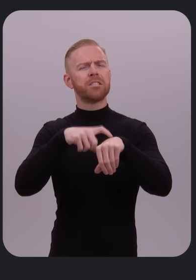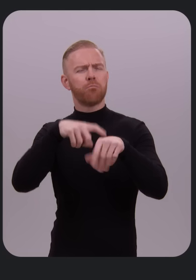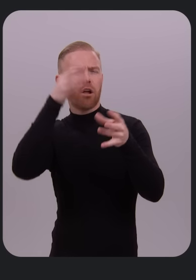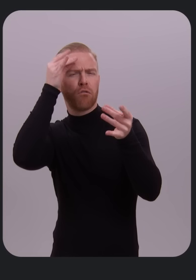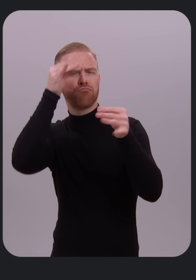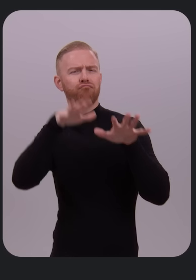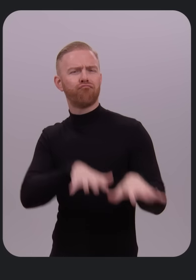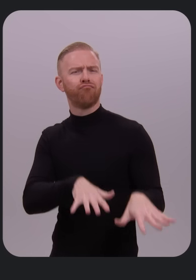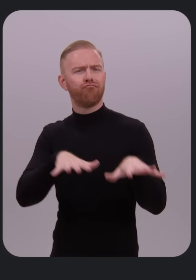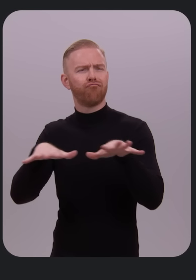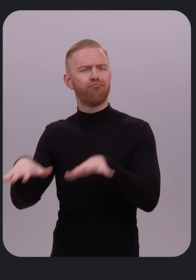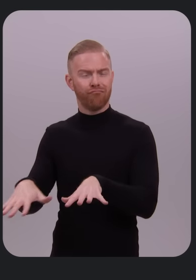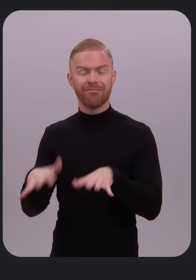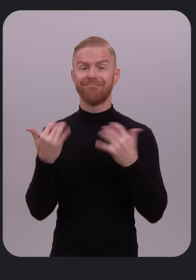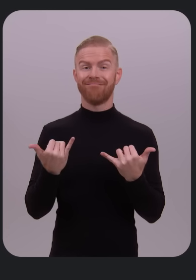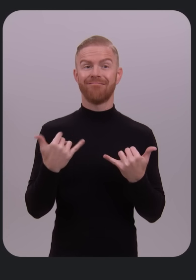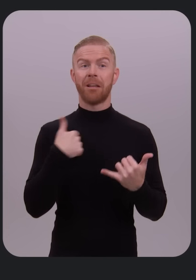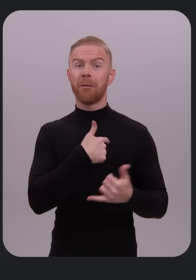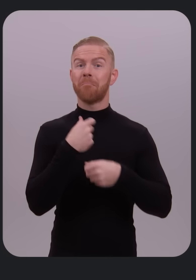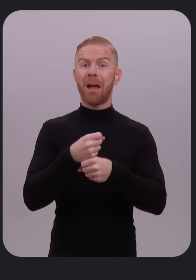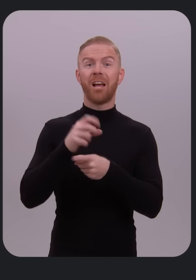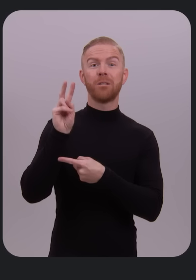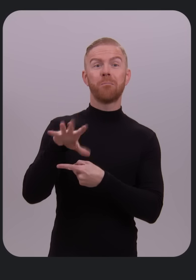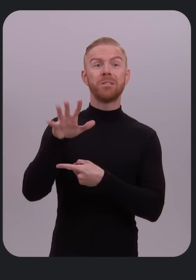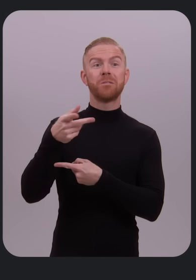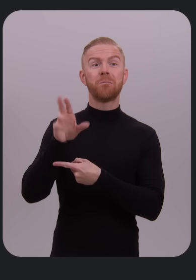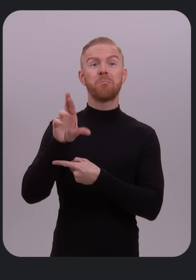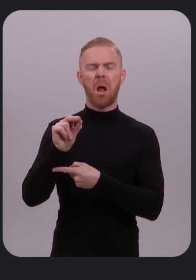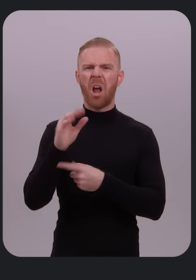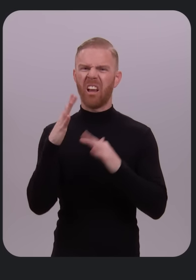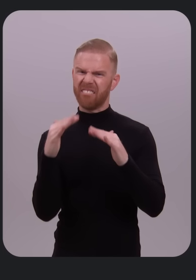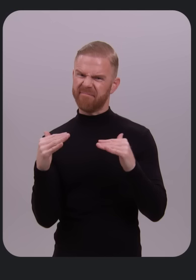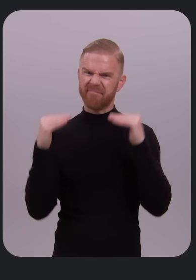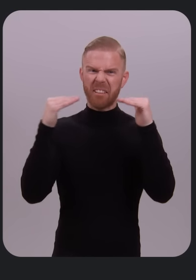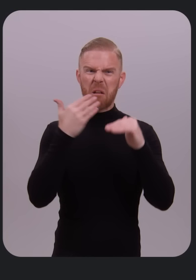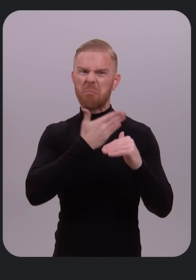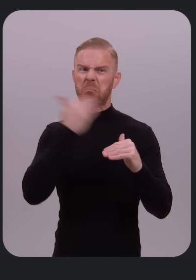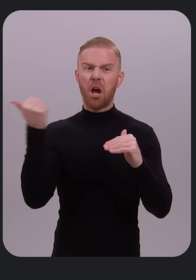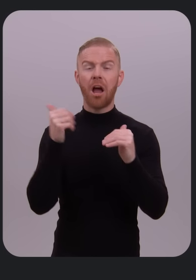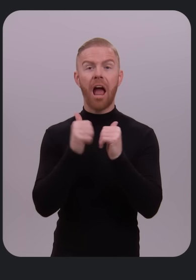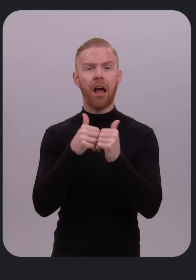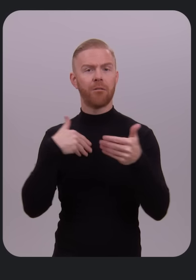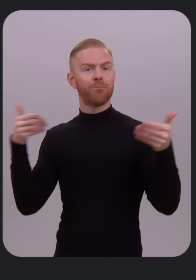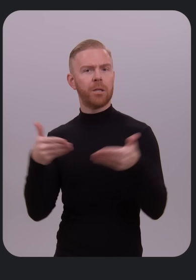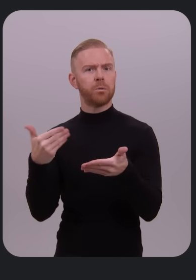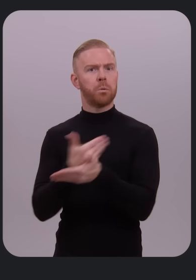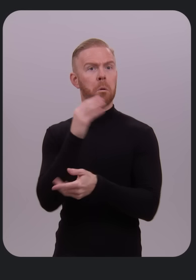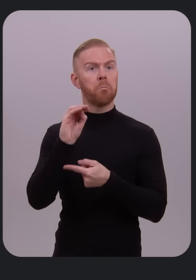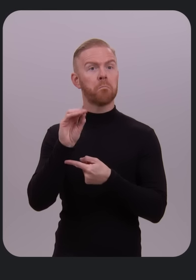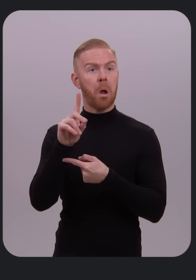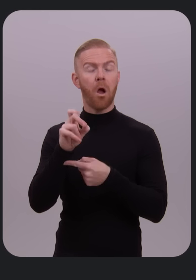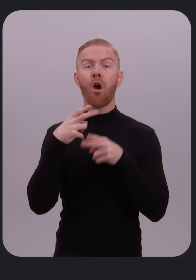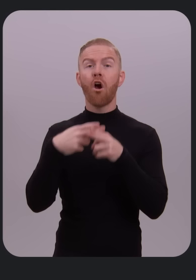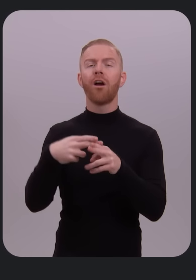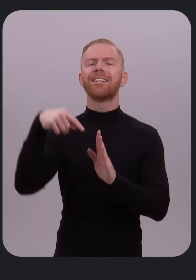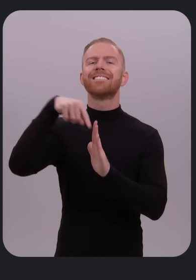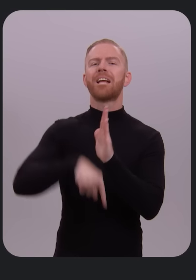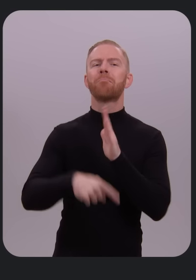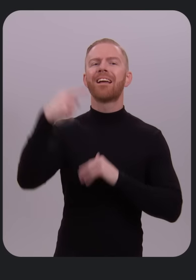Today, we're making 2.5 Pro even better by introducing a new mode we're calling Deep Think.